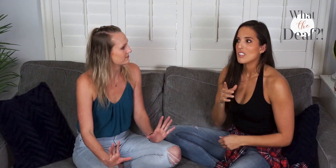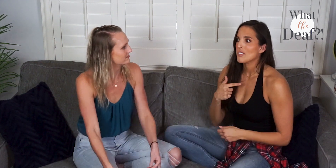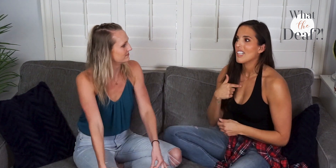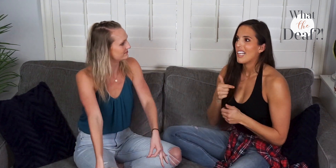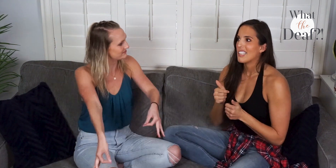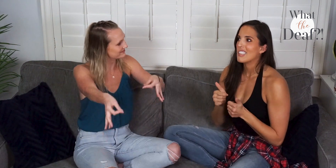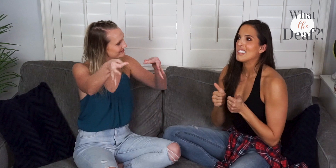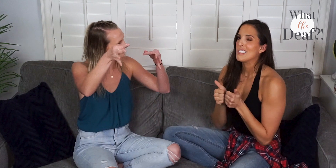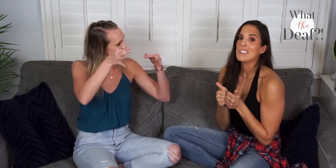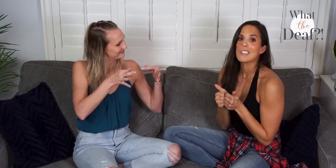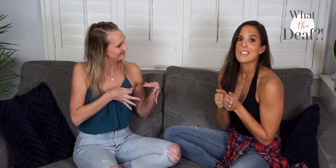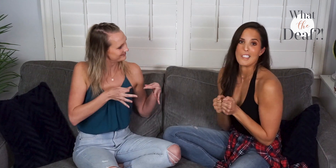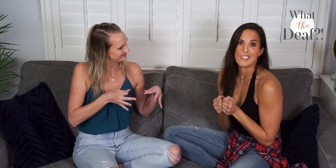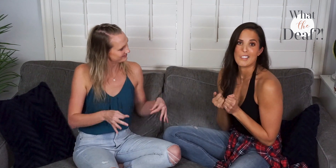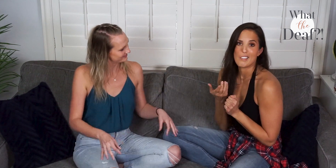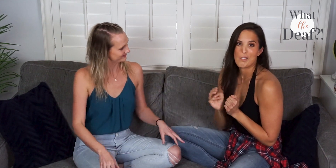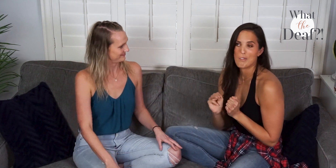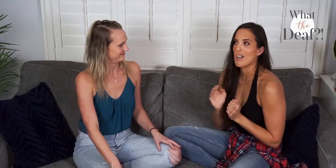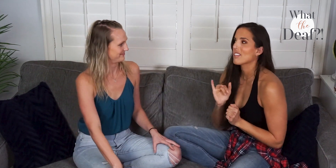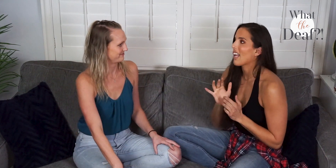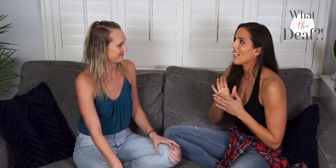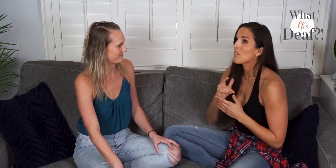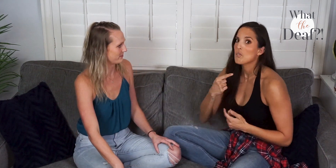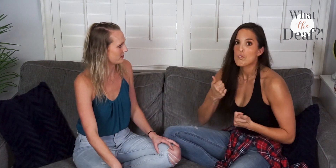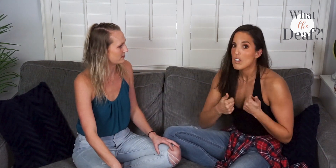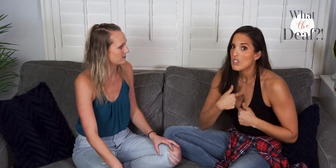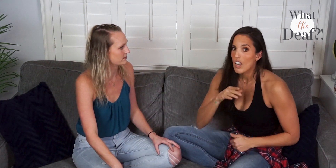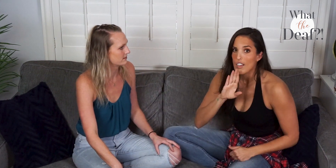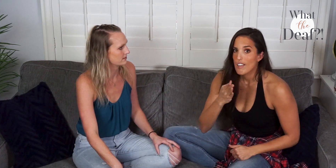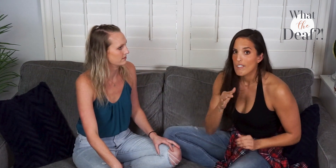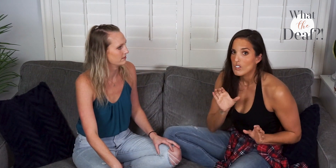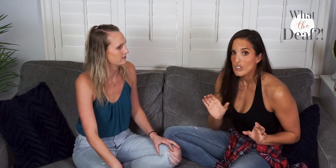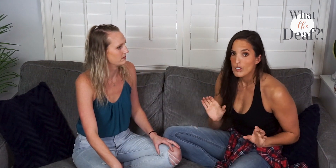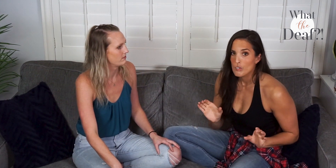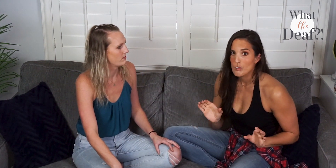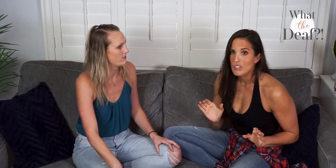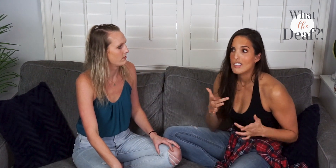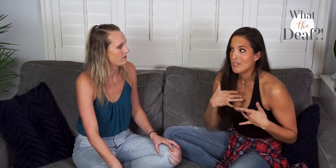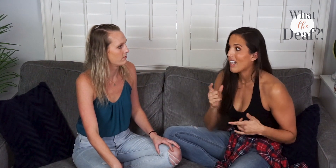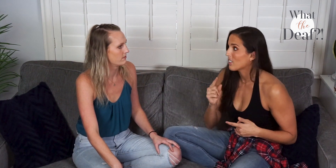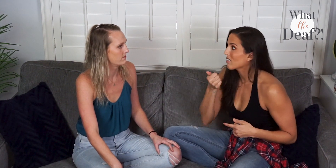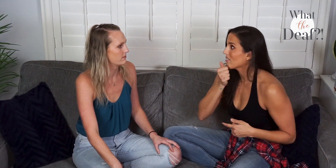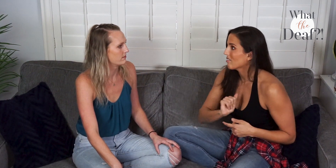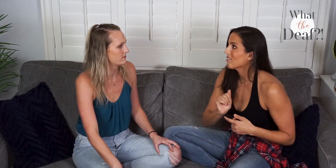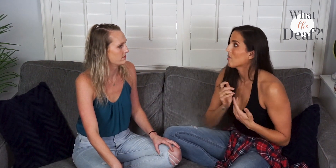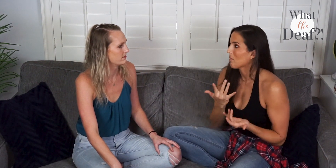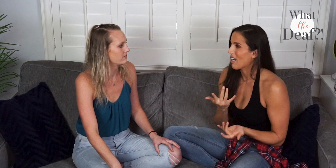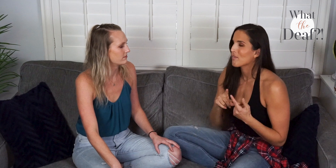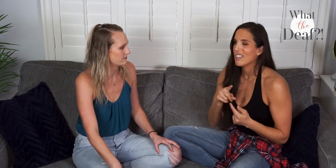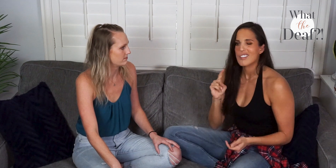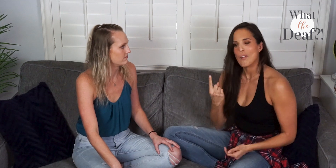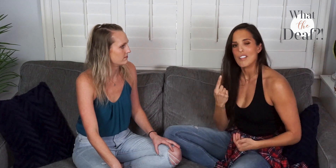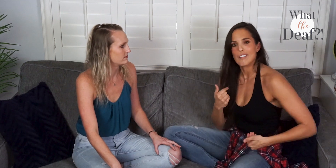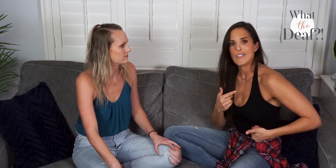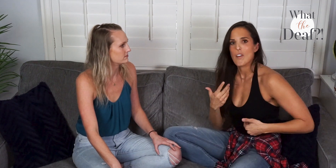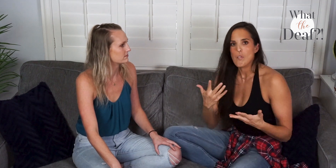I was like... - So you moved it up. ... I'm gonna text him. Which I never do. Typically I just wait.